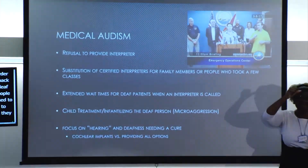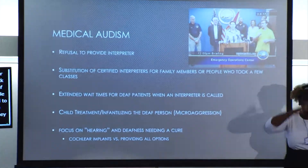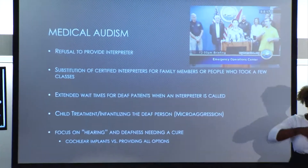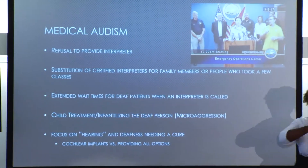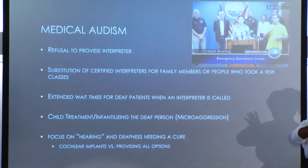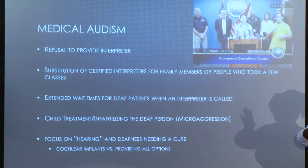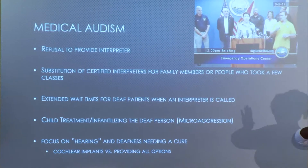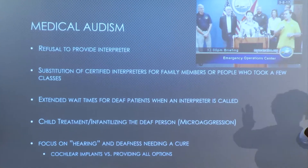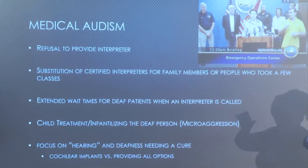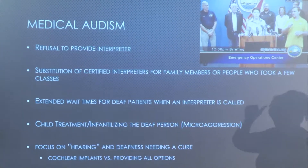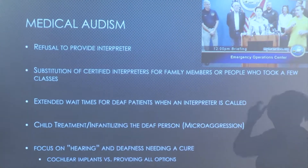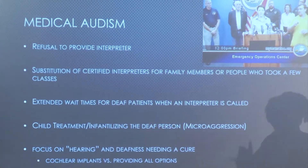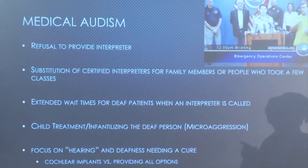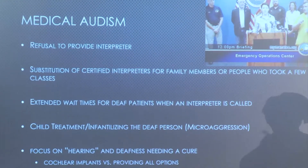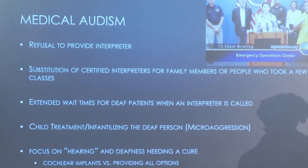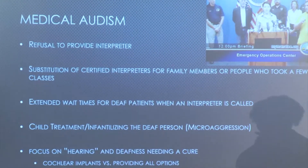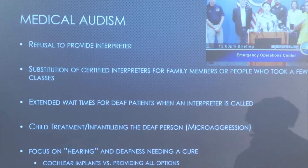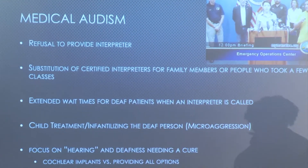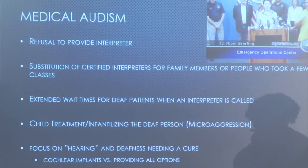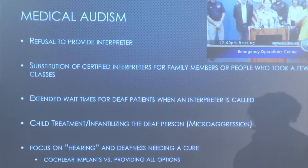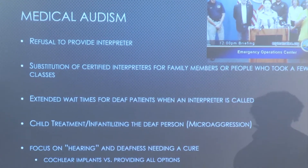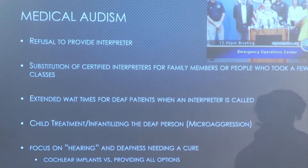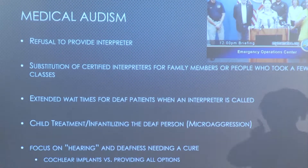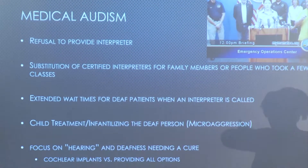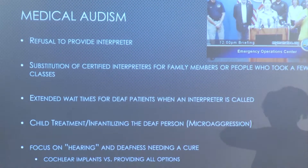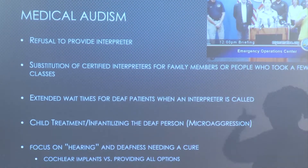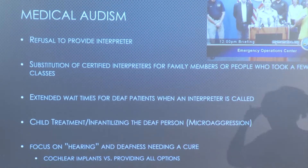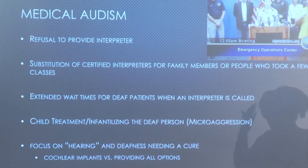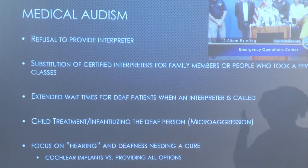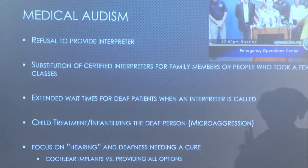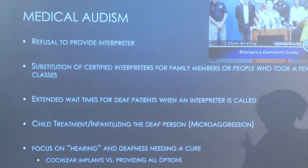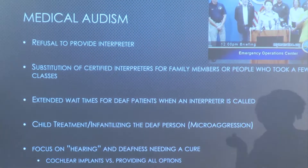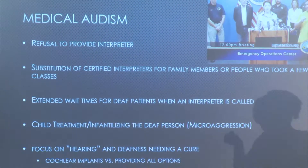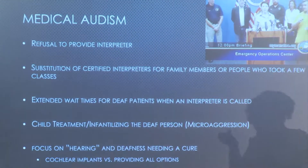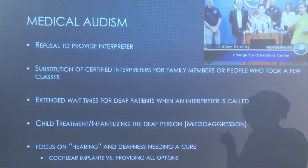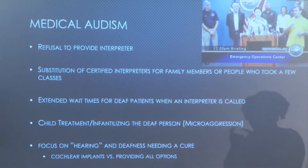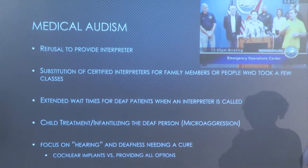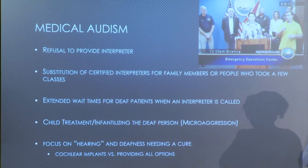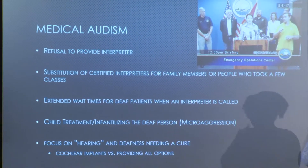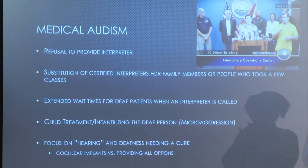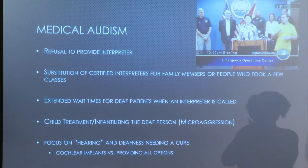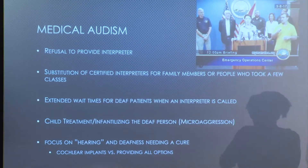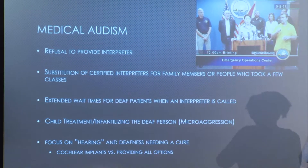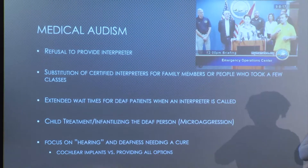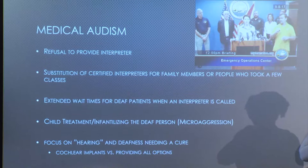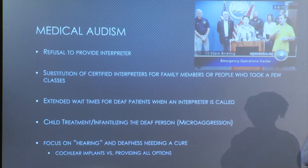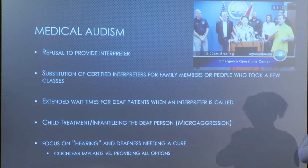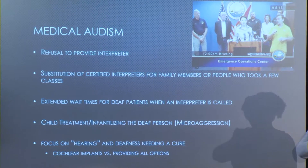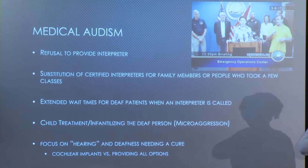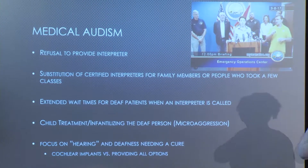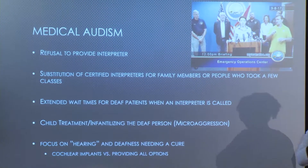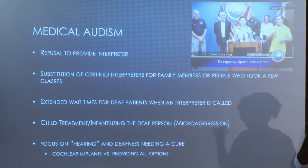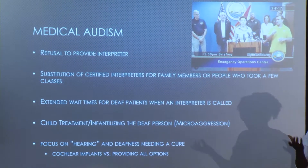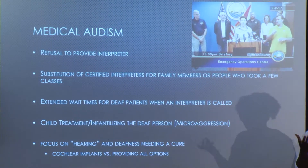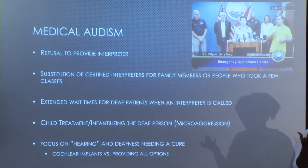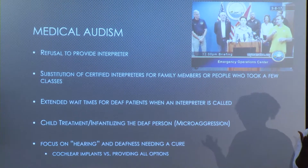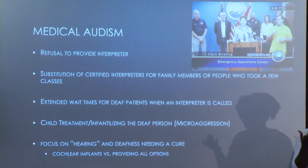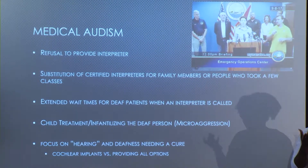This situation happened in Florida. This gentleman up here in the yellow shirt has a brother who's deaf. He knows some sign language, but he's not